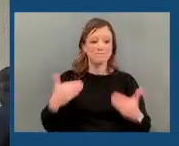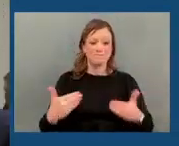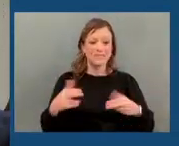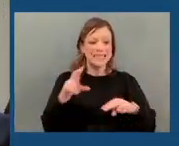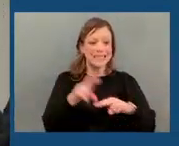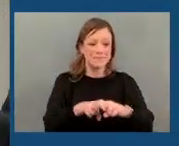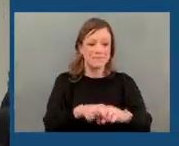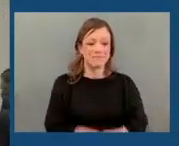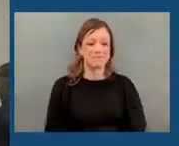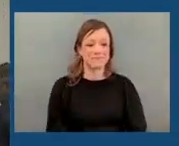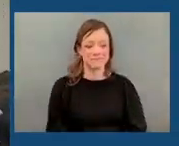Thank you governor.